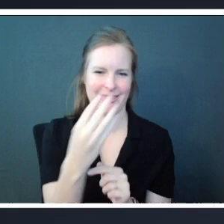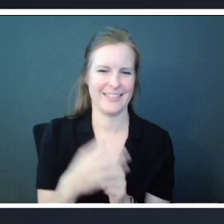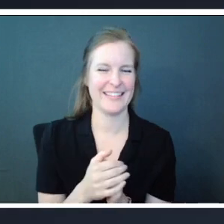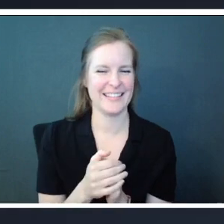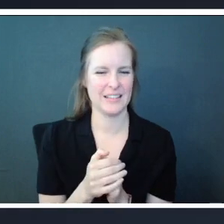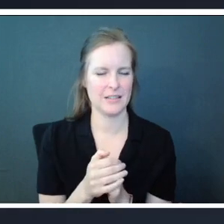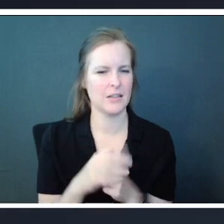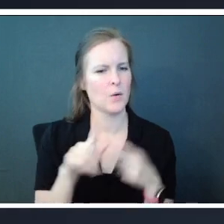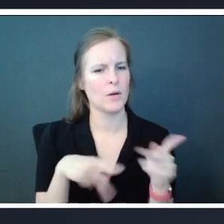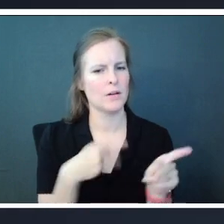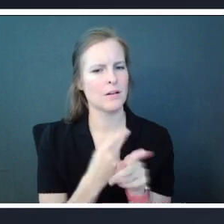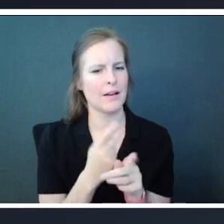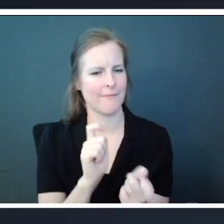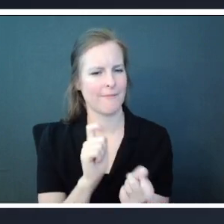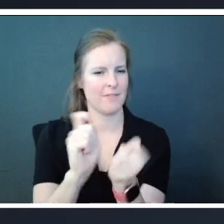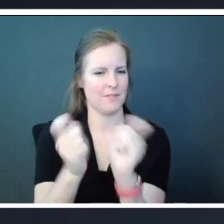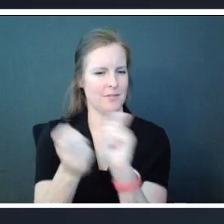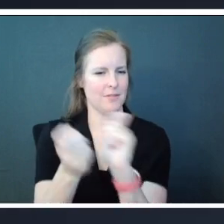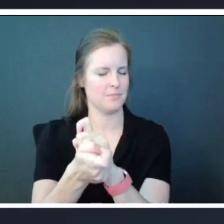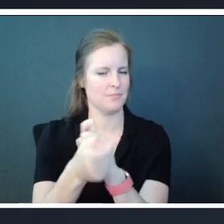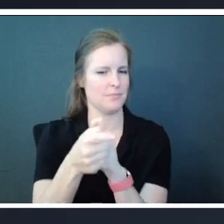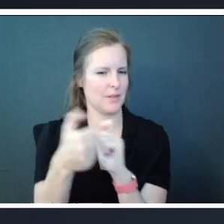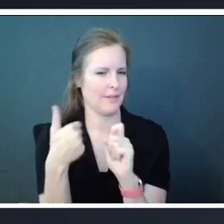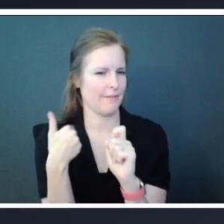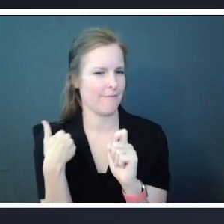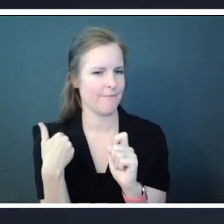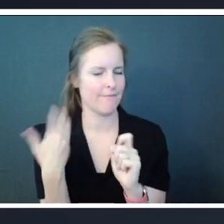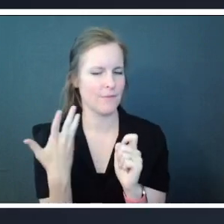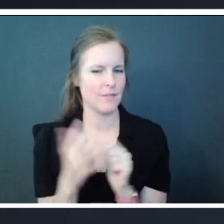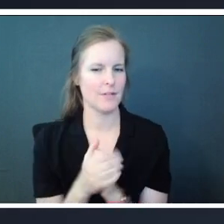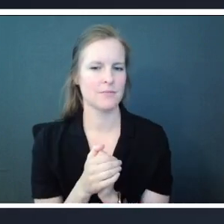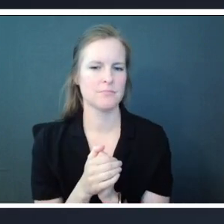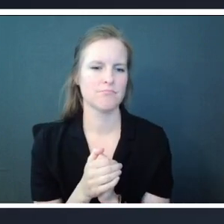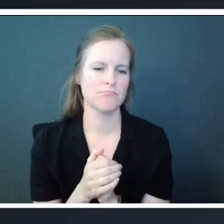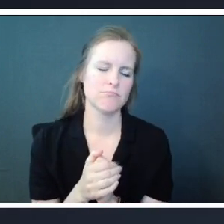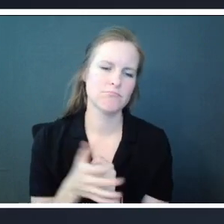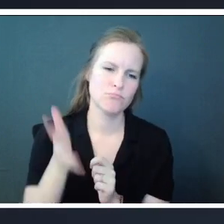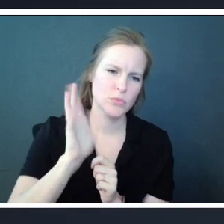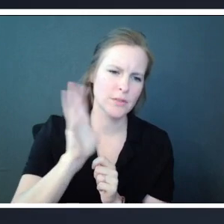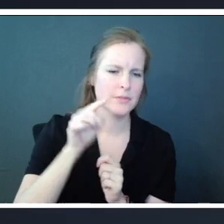see in the skink? So, we would have taught what an adaptation is, given some examples, some different